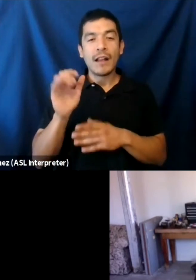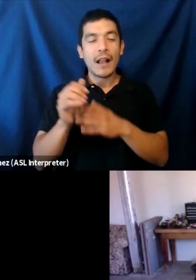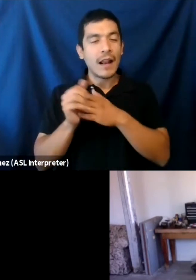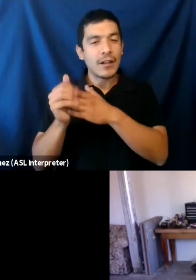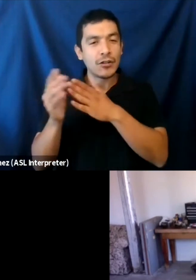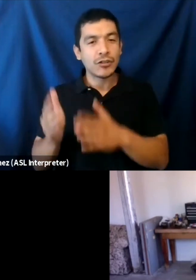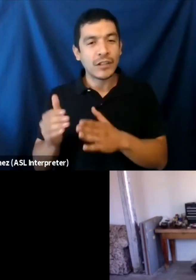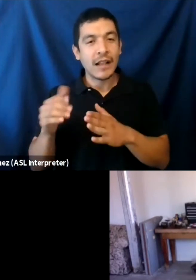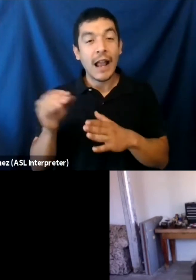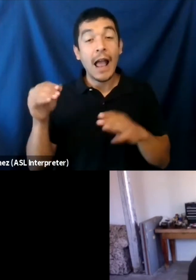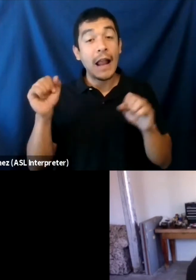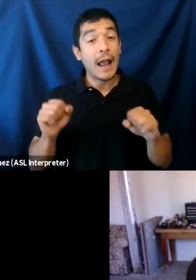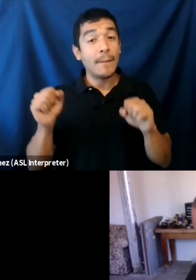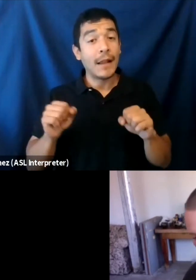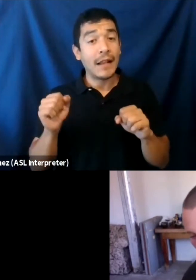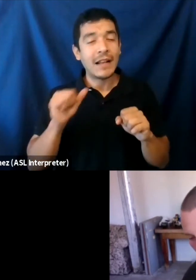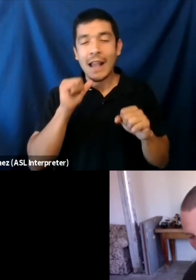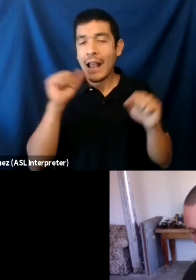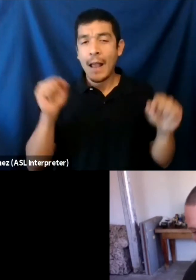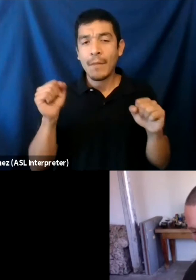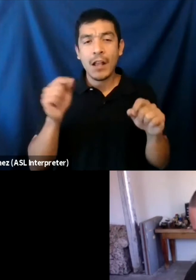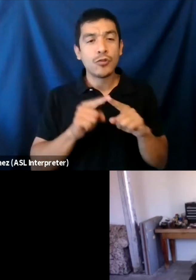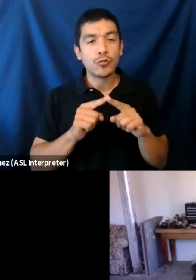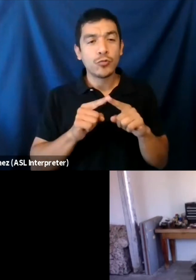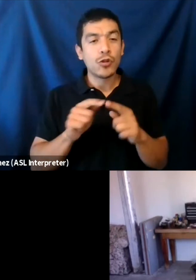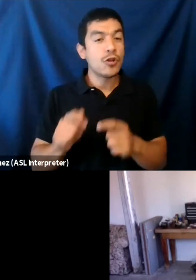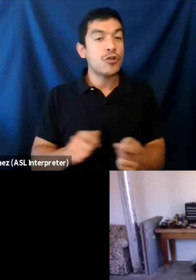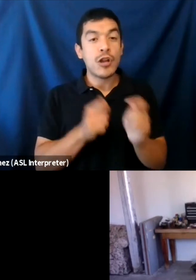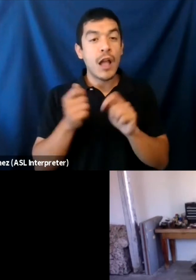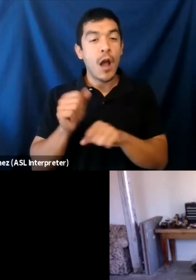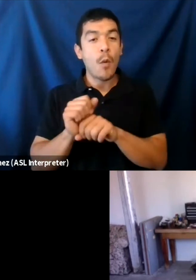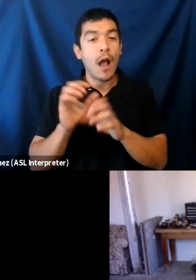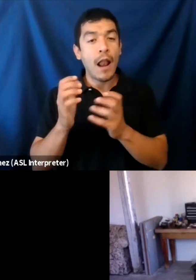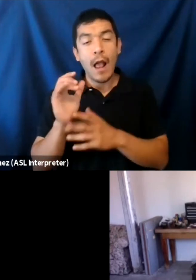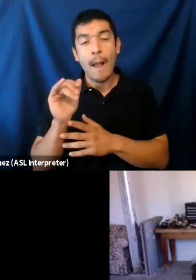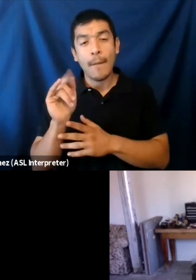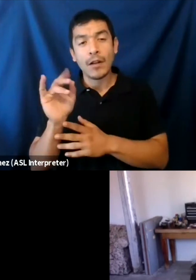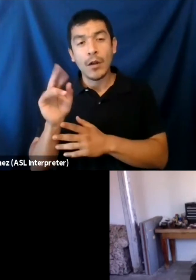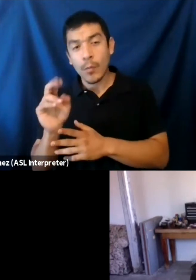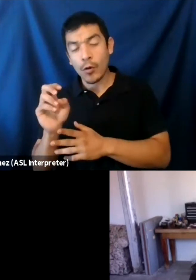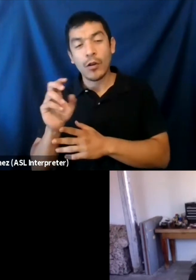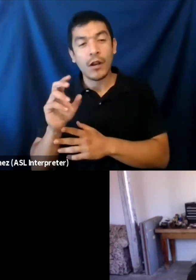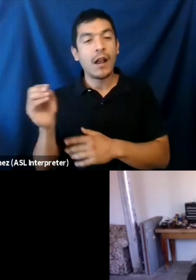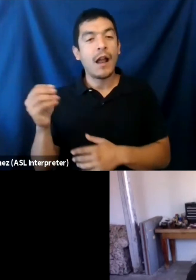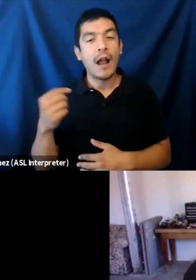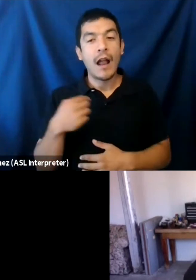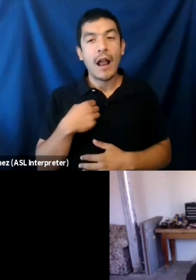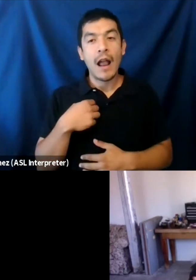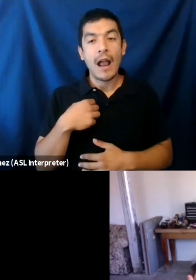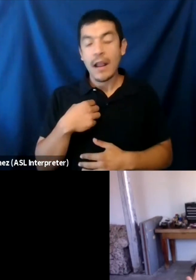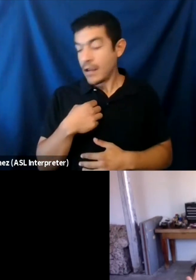inability to address working class Baltimore, and as seen through the rat infestation,